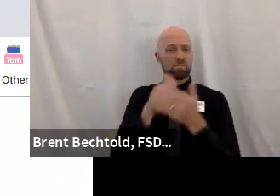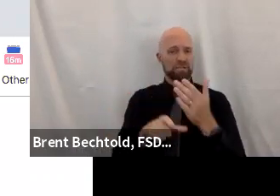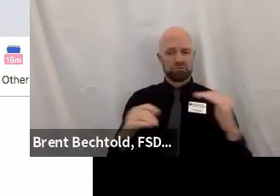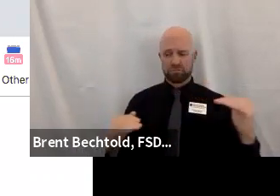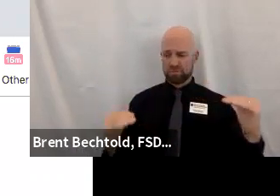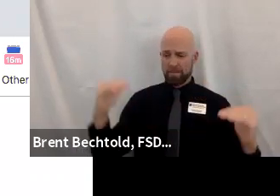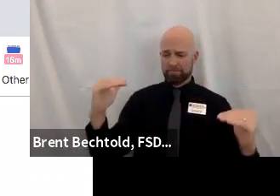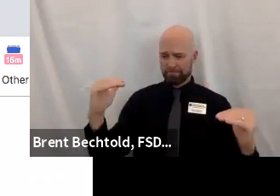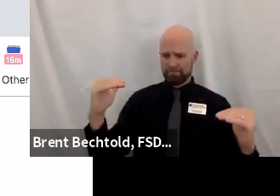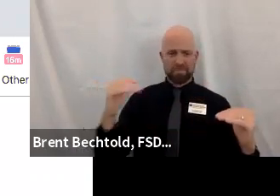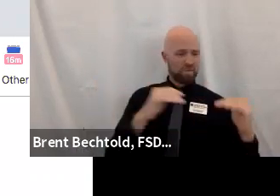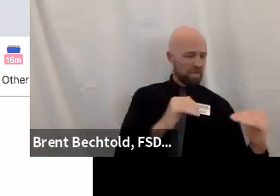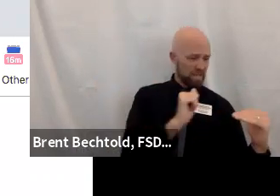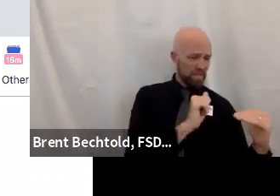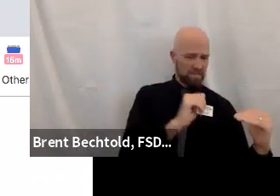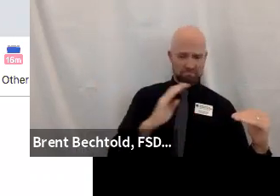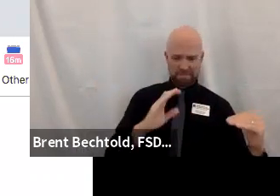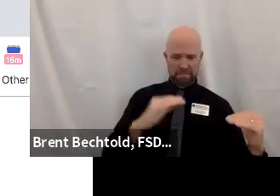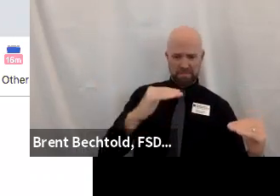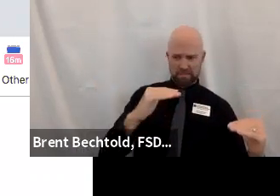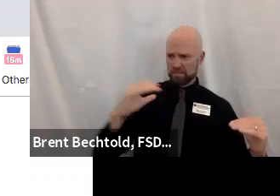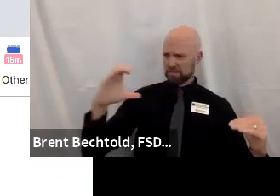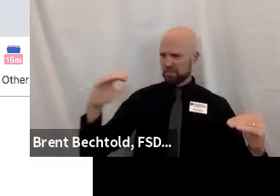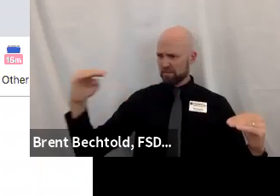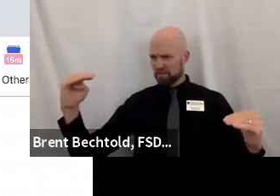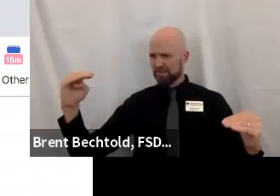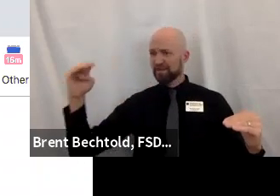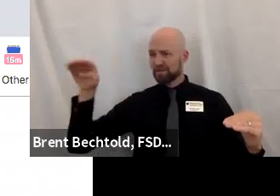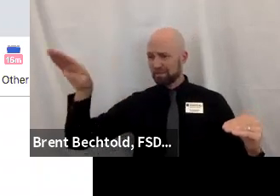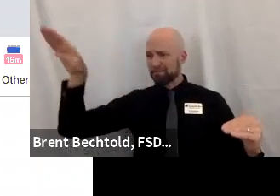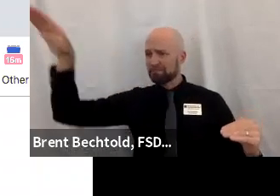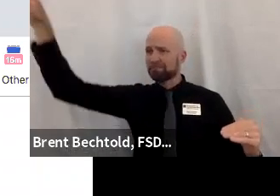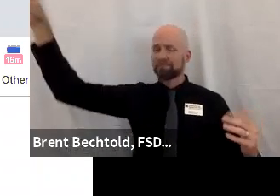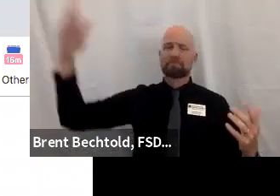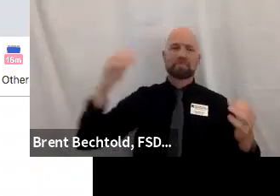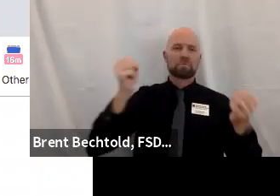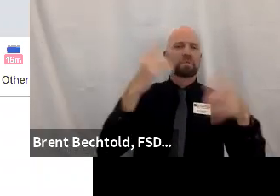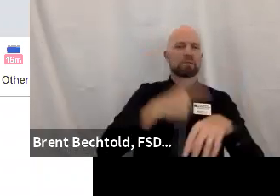So that when they had a new passage, the other level of "C" you would have "A," "B," and "C." and then they would keep